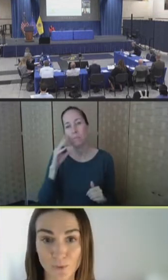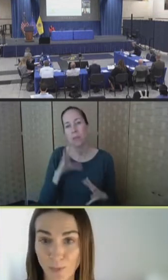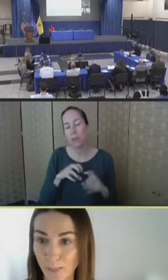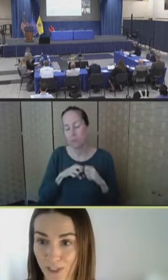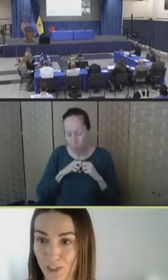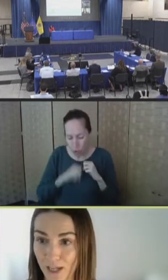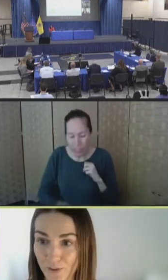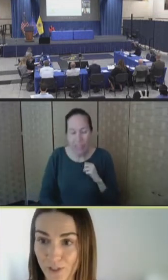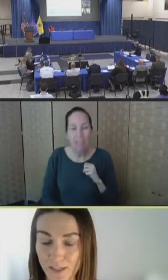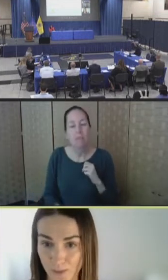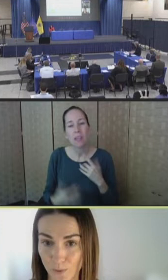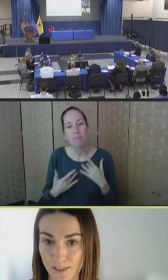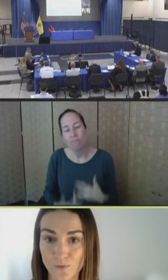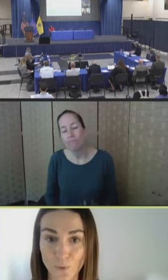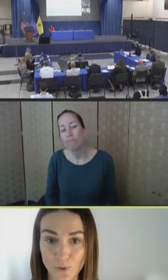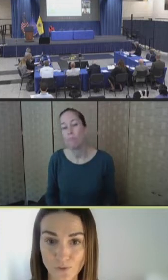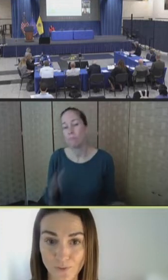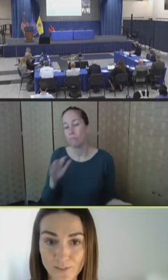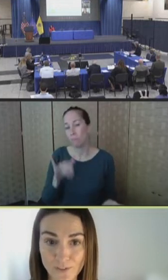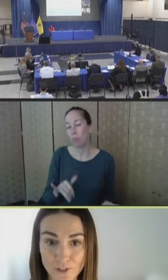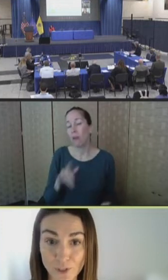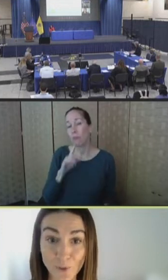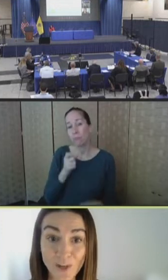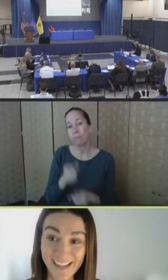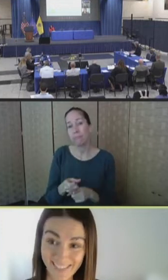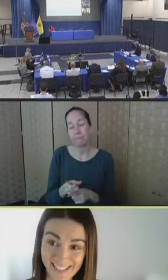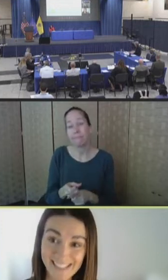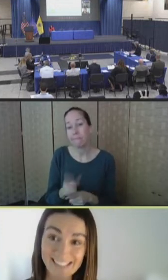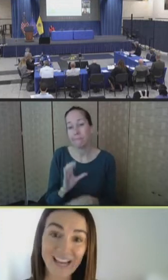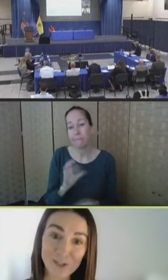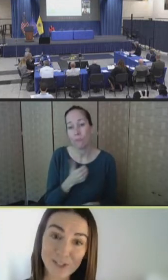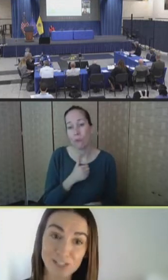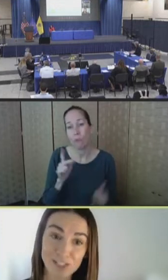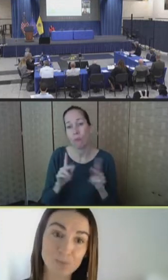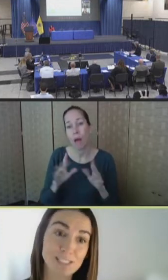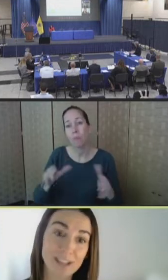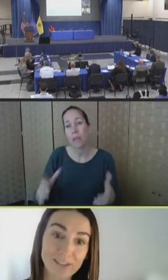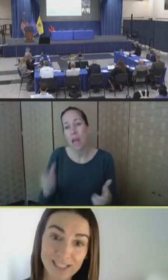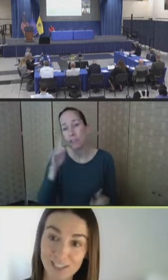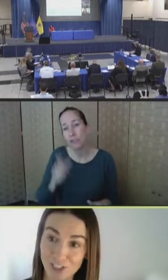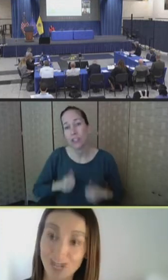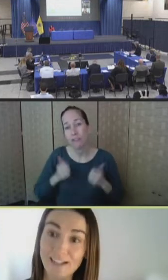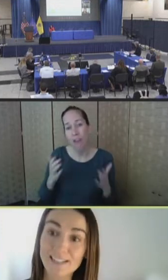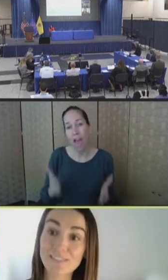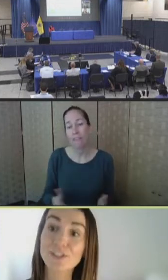population health consequences for survivors. So, the scale of this mortality shock is even